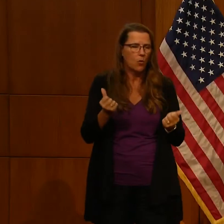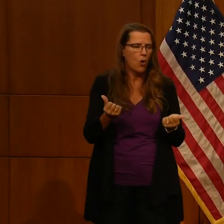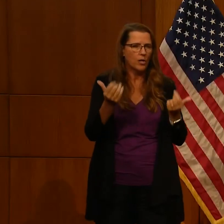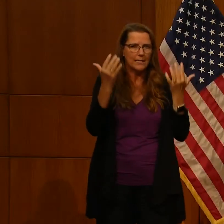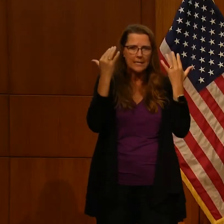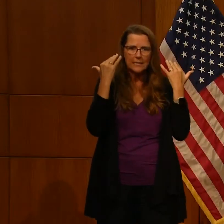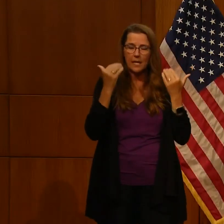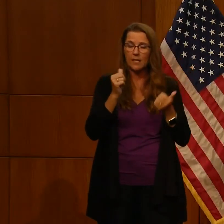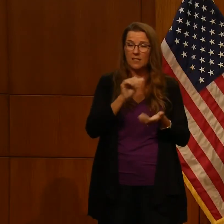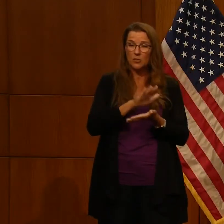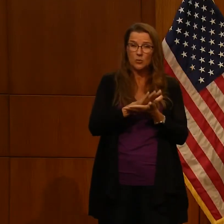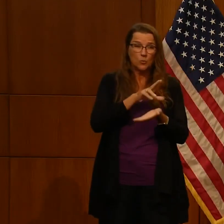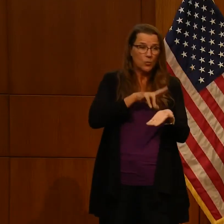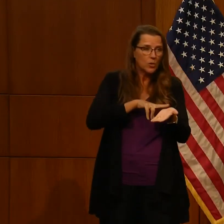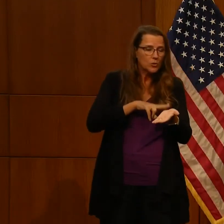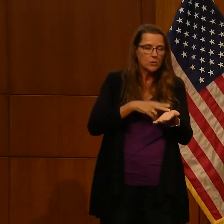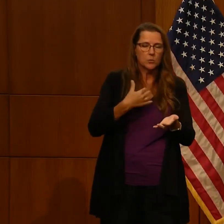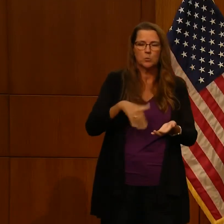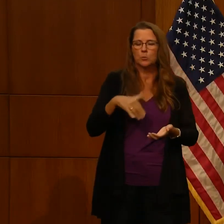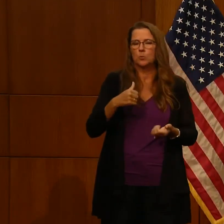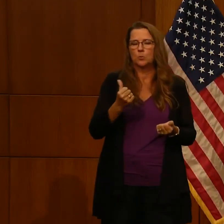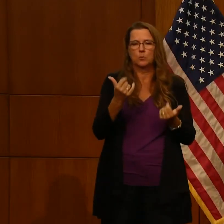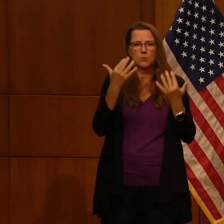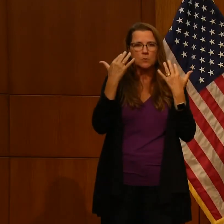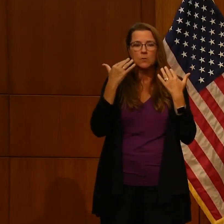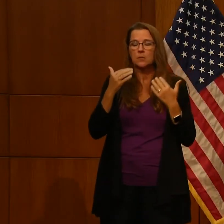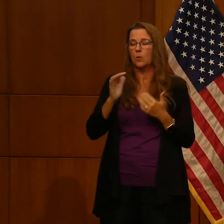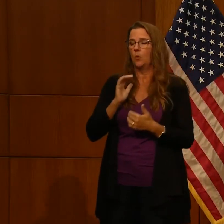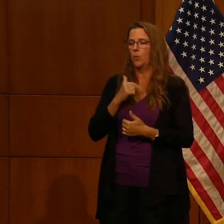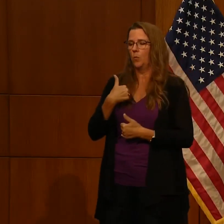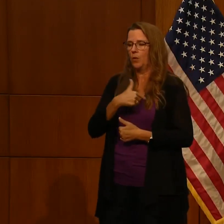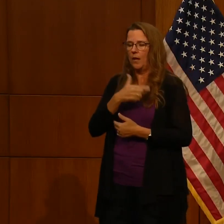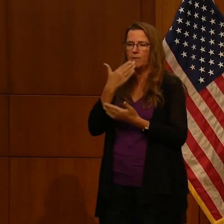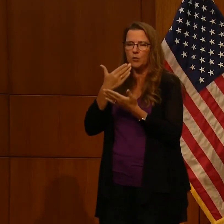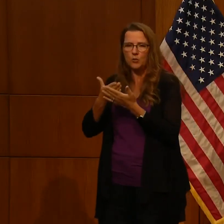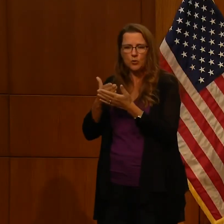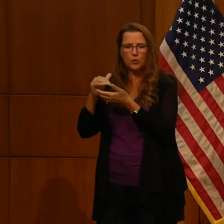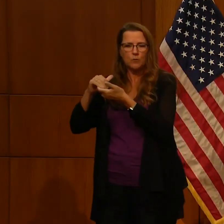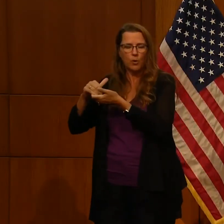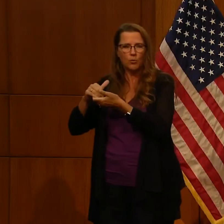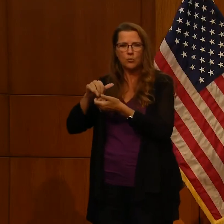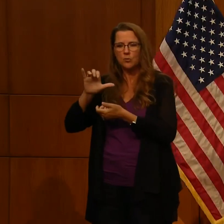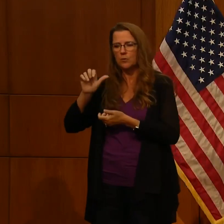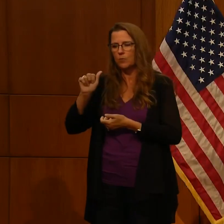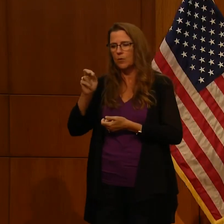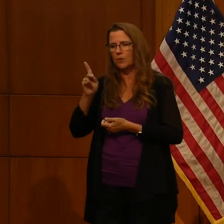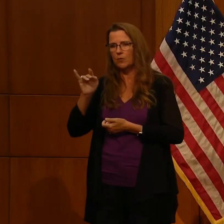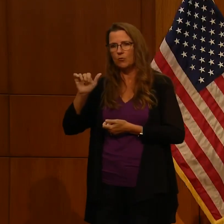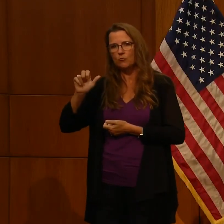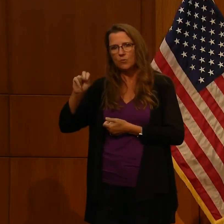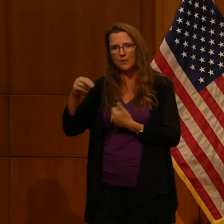AS THE GOVERNOR SAID MANY PEOPLE ARE INUNDATED, INCLUDING OUR SCHOOL NURSES, AND SO WE ARE GRATEFUL FOR OUR